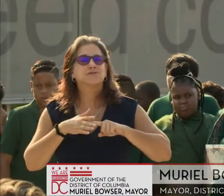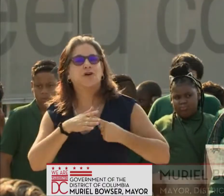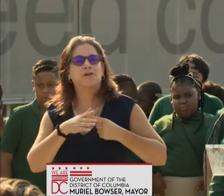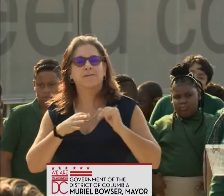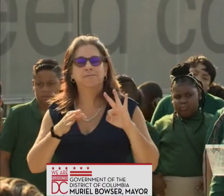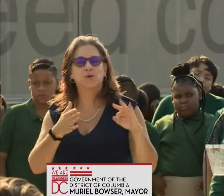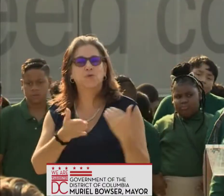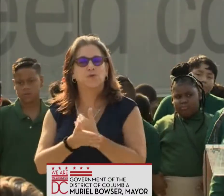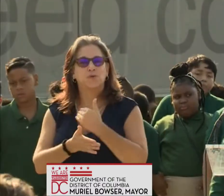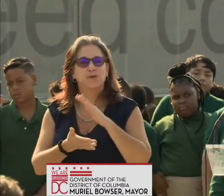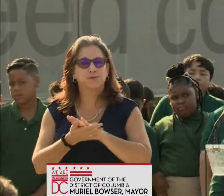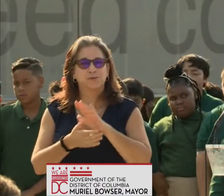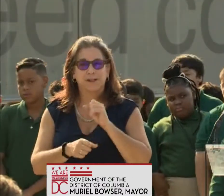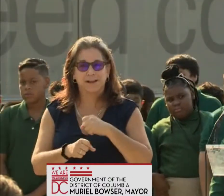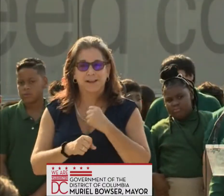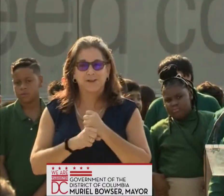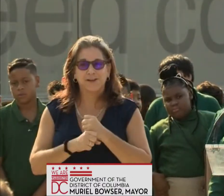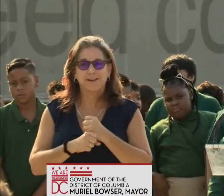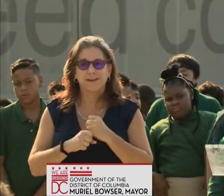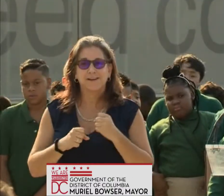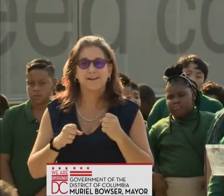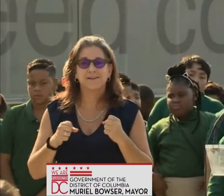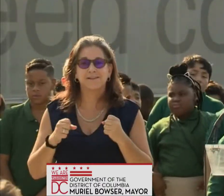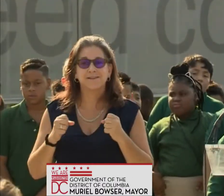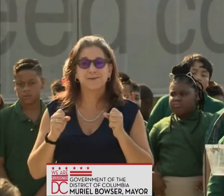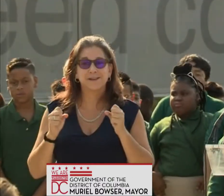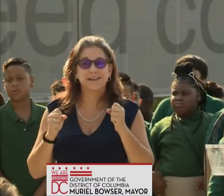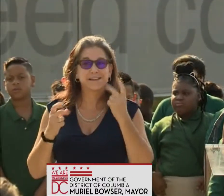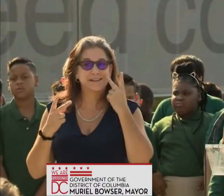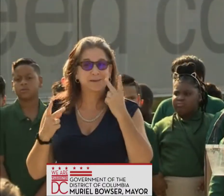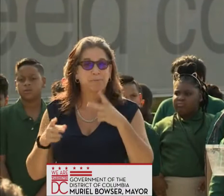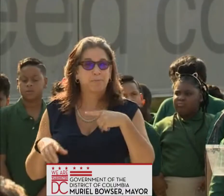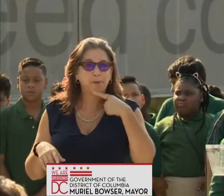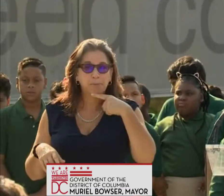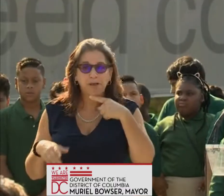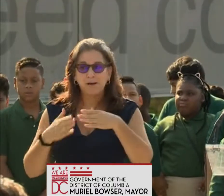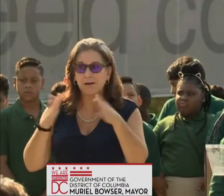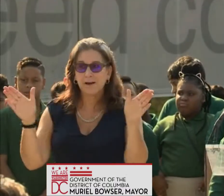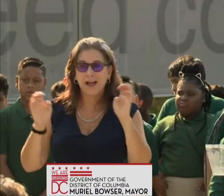celebrate in public education in Washington DC last week I announced